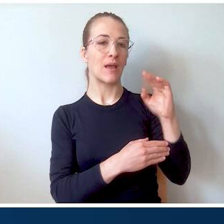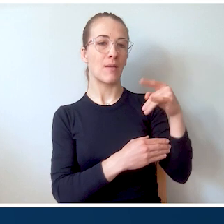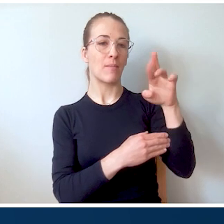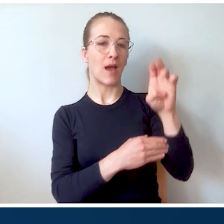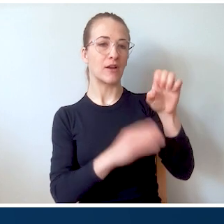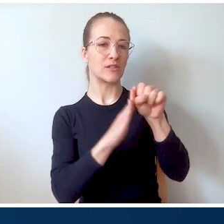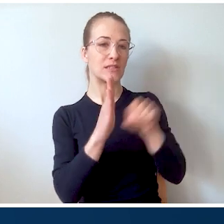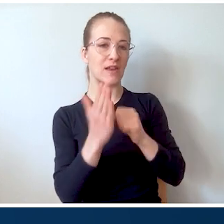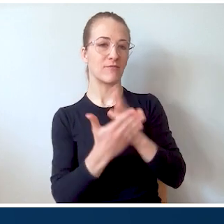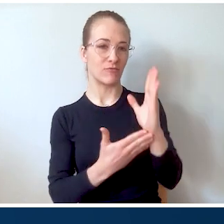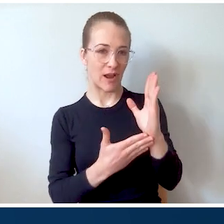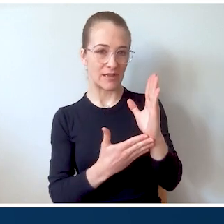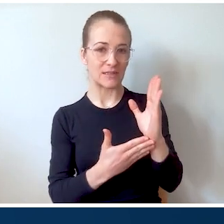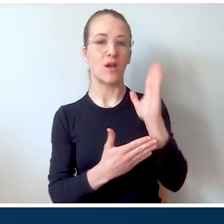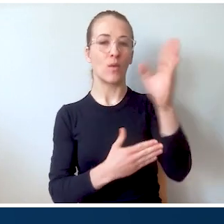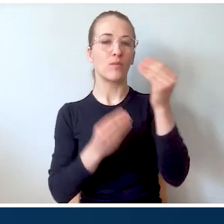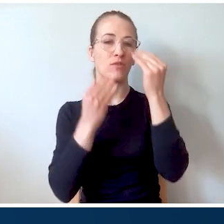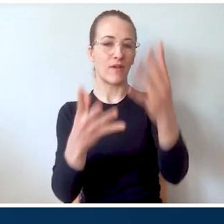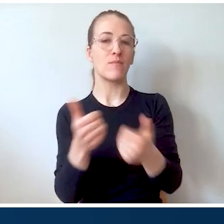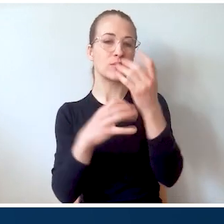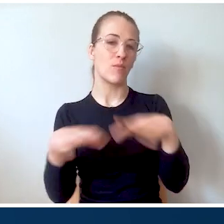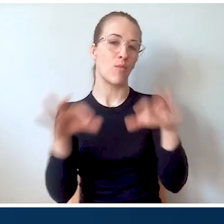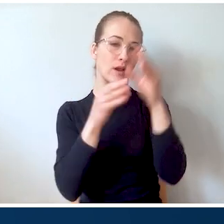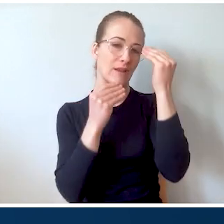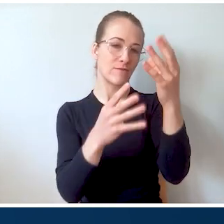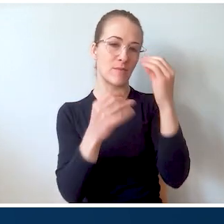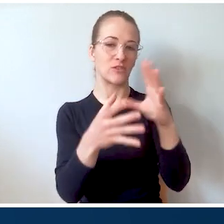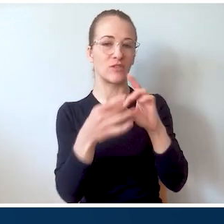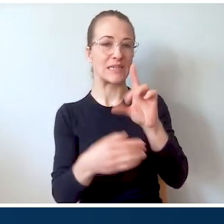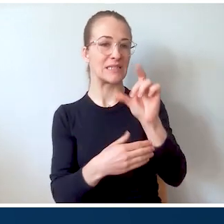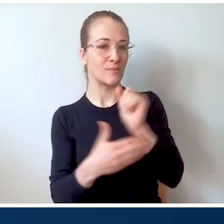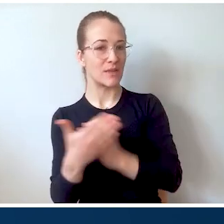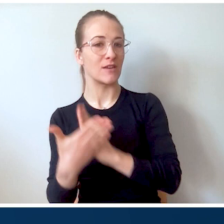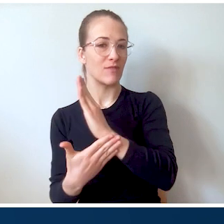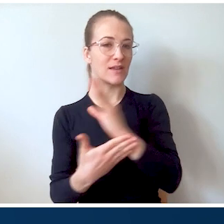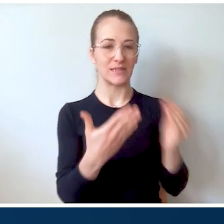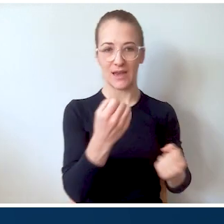where we bring you information on the most relevant topics regarding disability rights and advocacy.